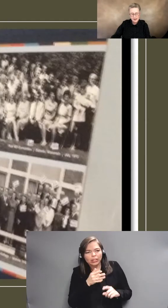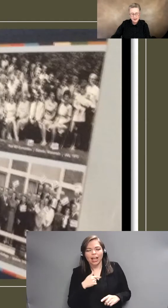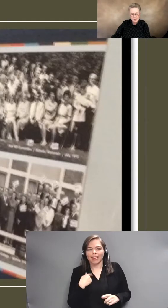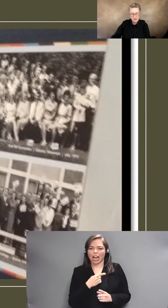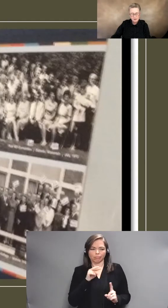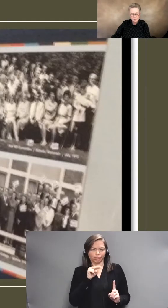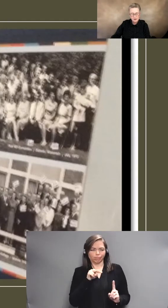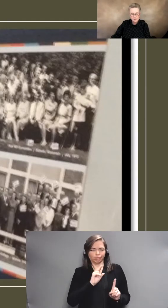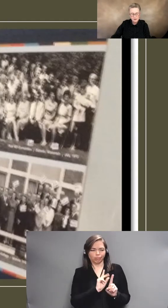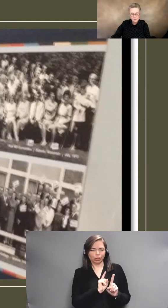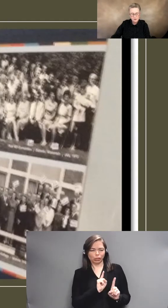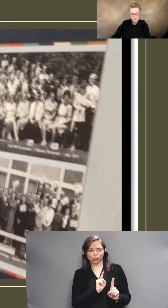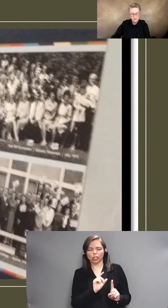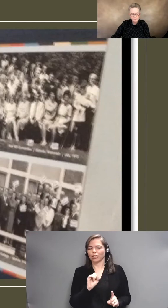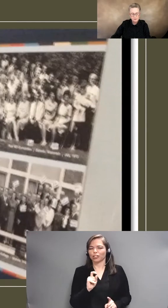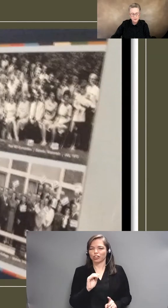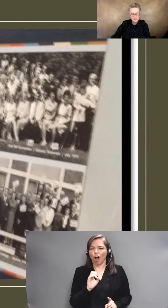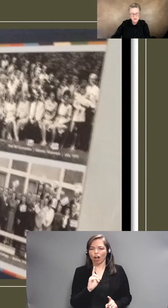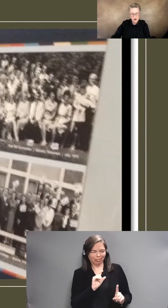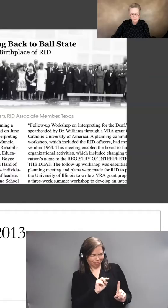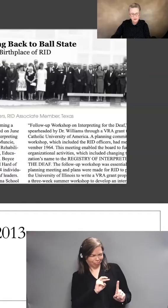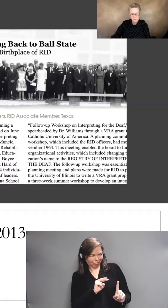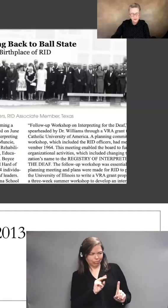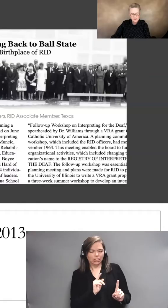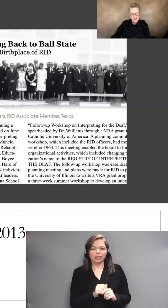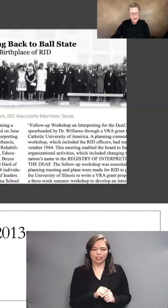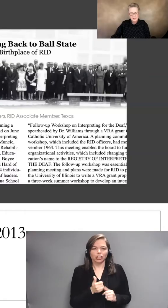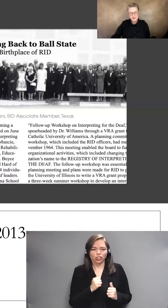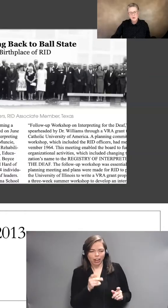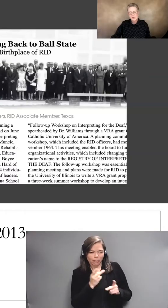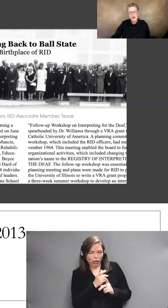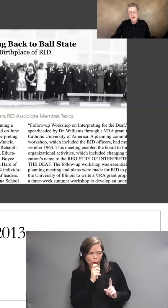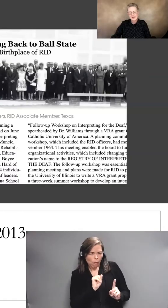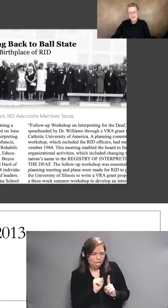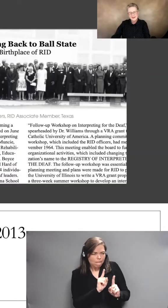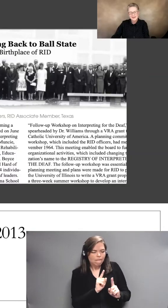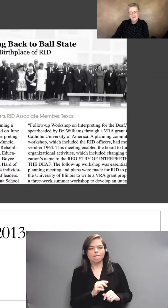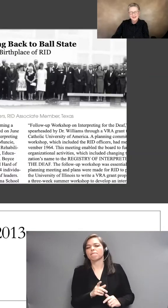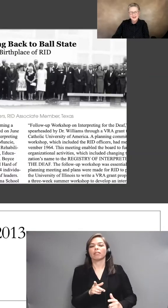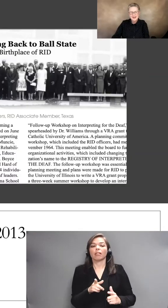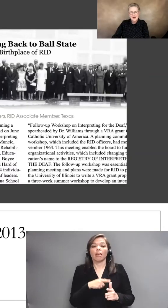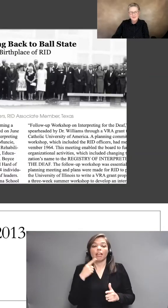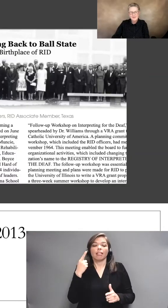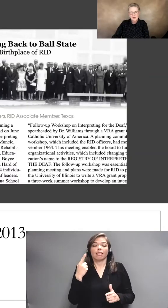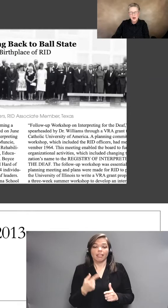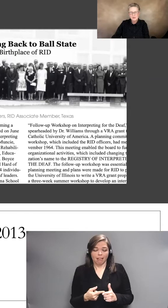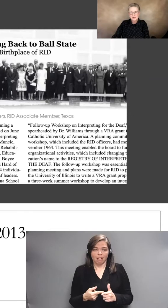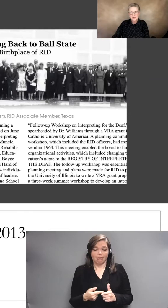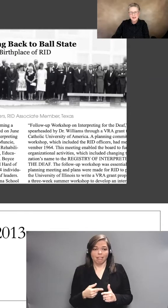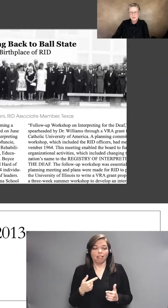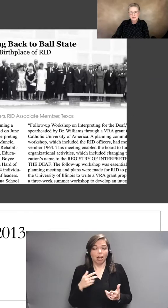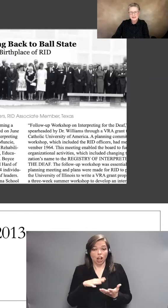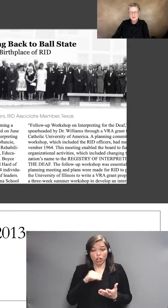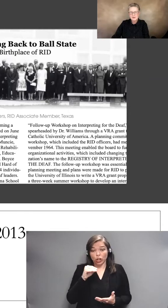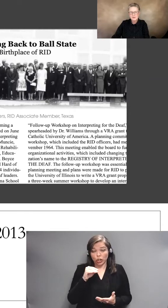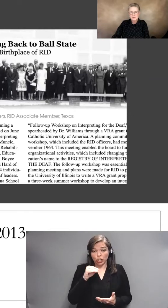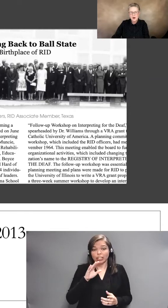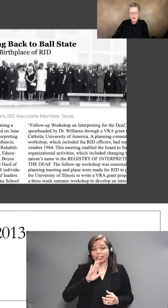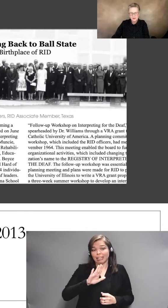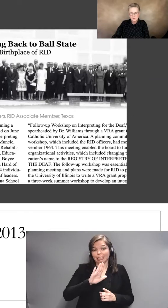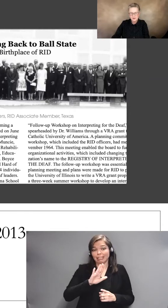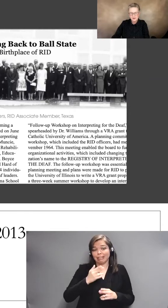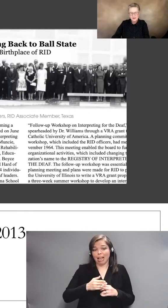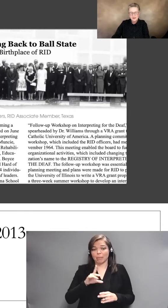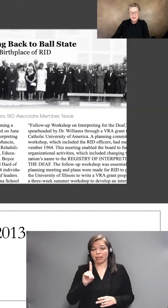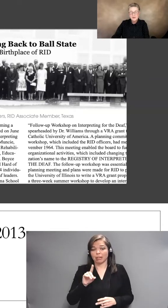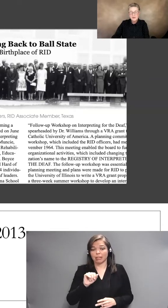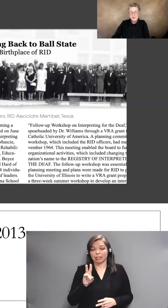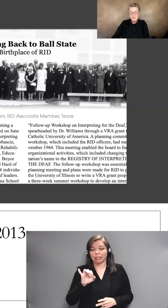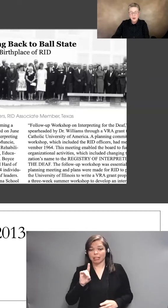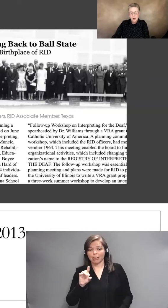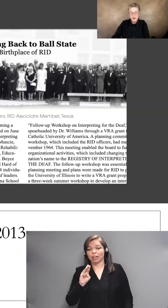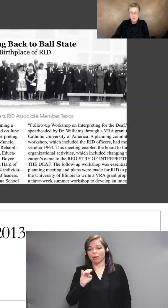and so I stalked him and so then I found out that his name was David Myers, David Myers